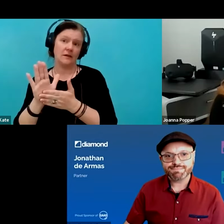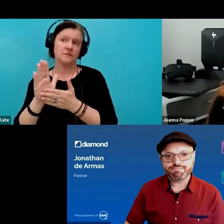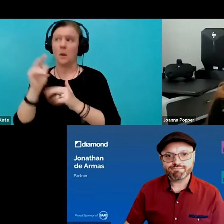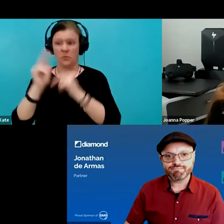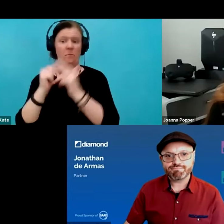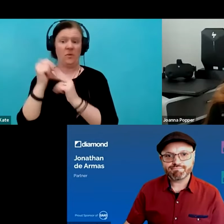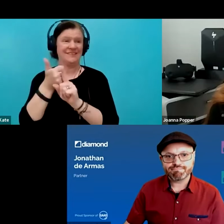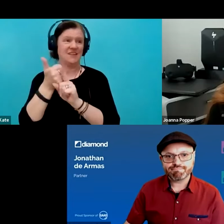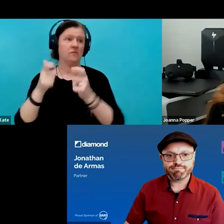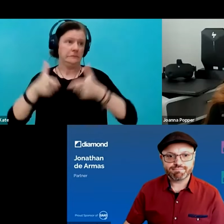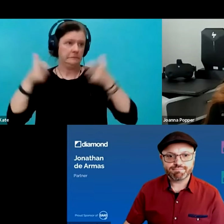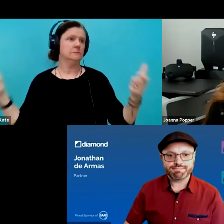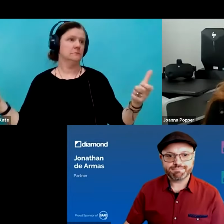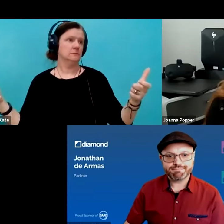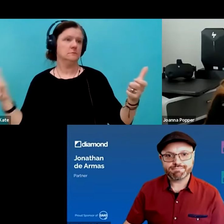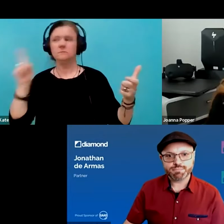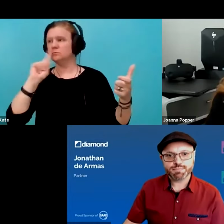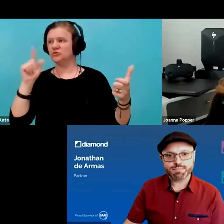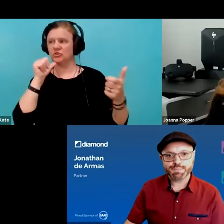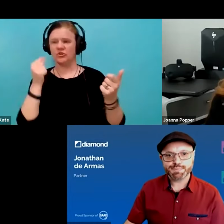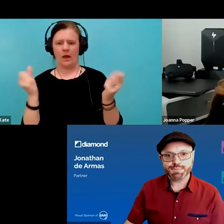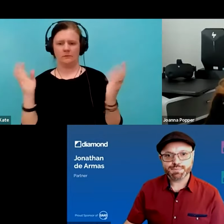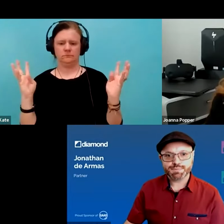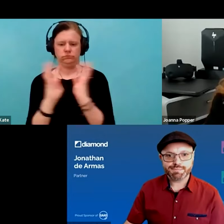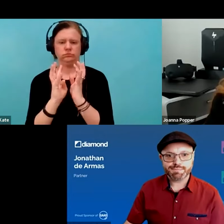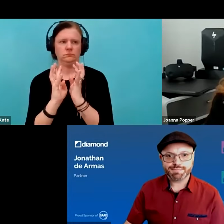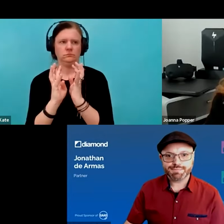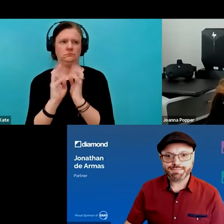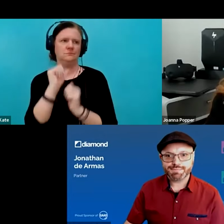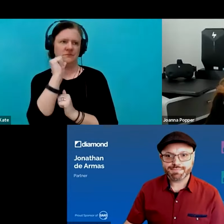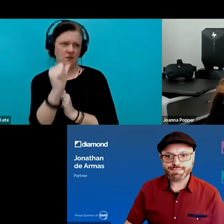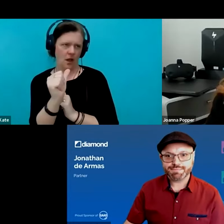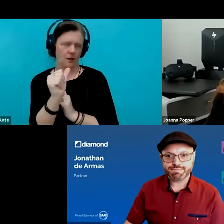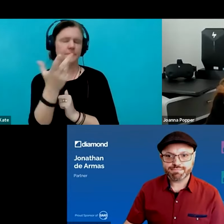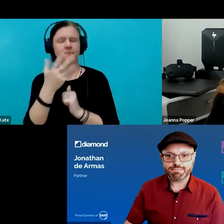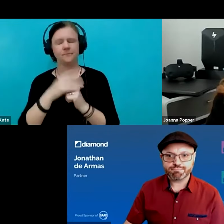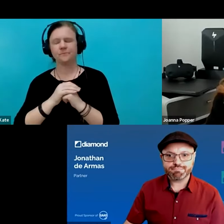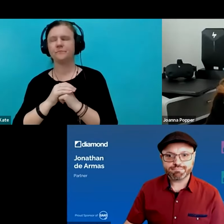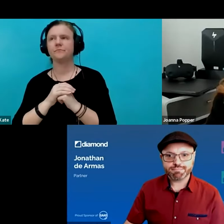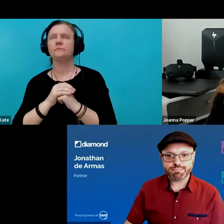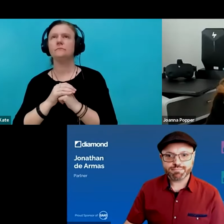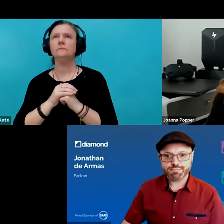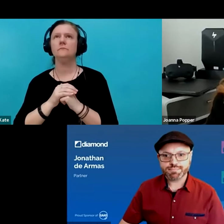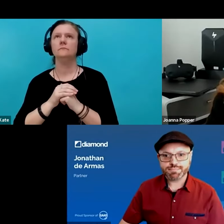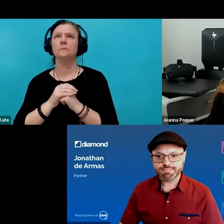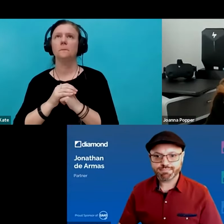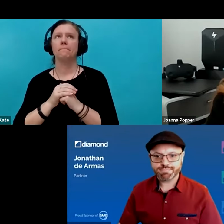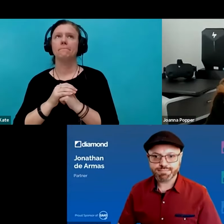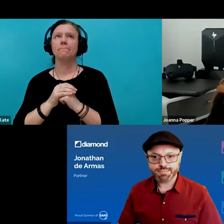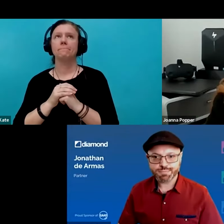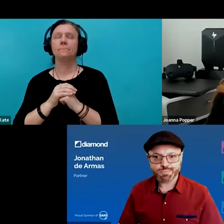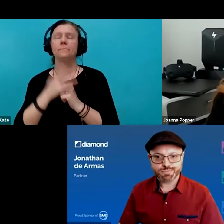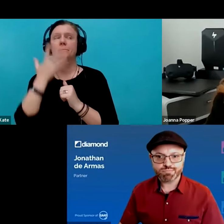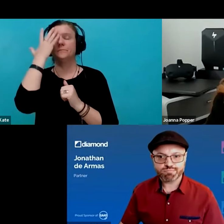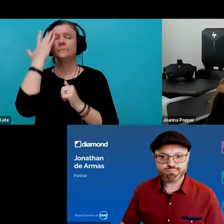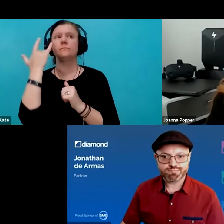so we're able to make sure that nobody's like clustered together, even when they're physically on set. Christina Heller: And we asked as much as possible that talent come hair